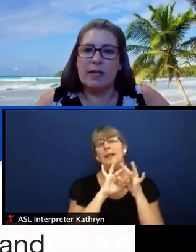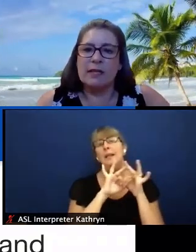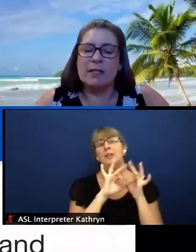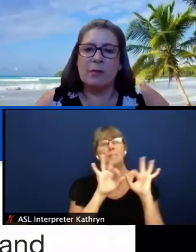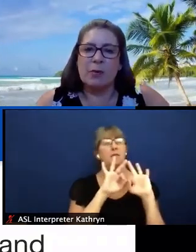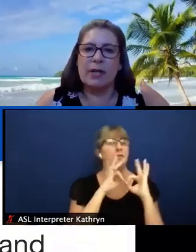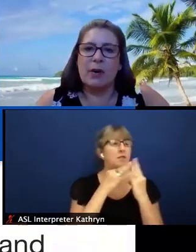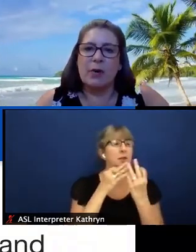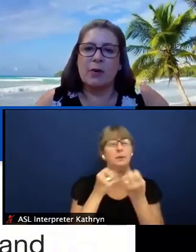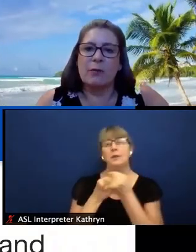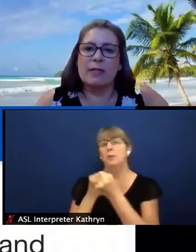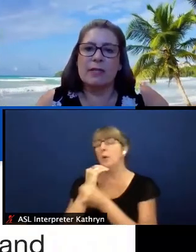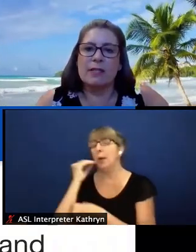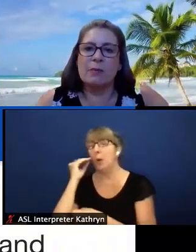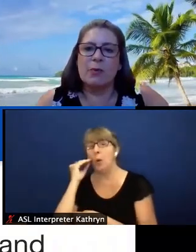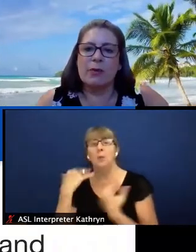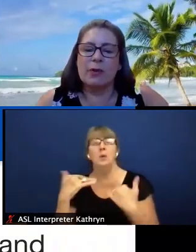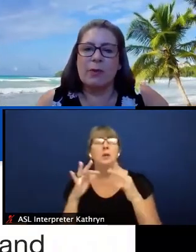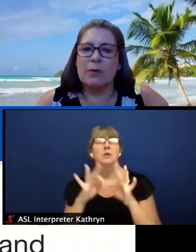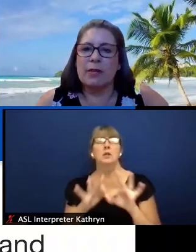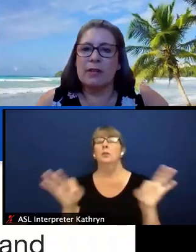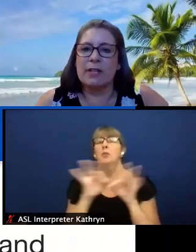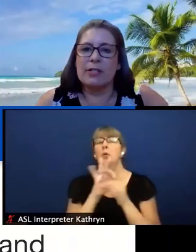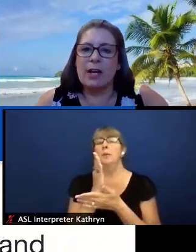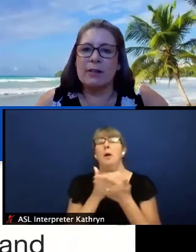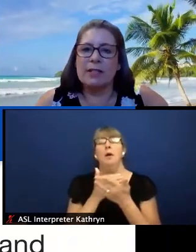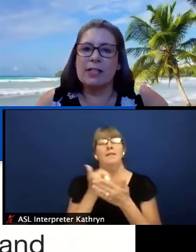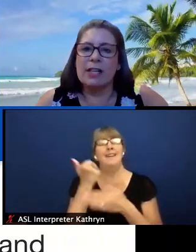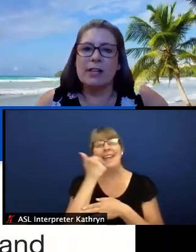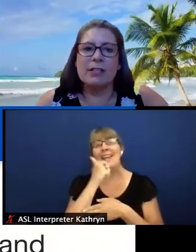The support at home is such an important component of any child's education.